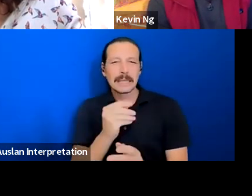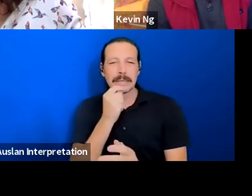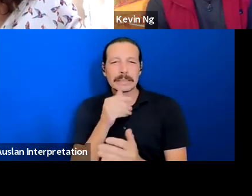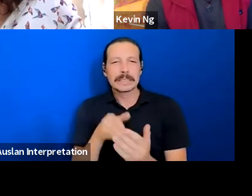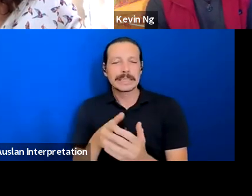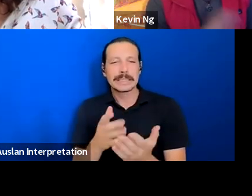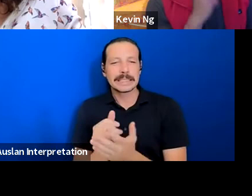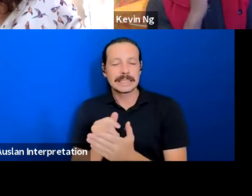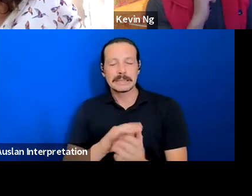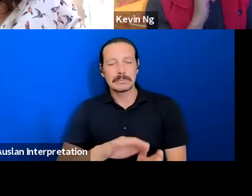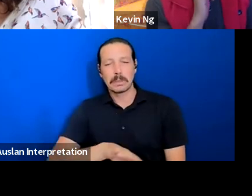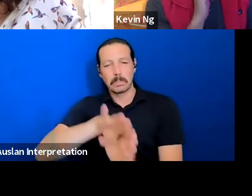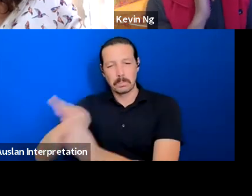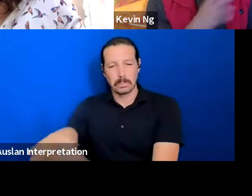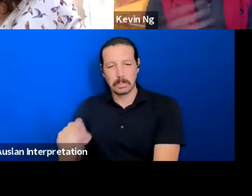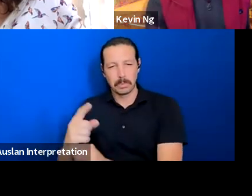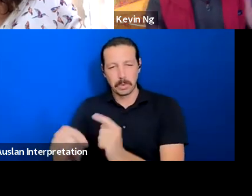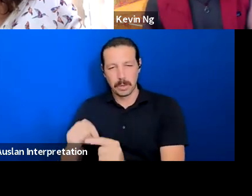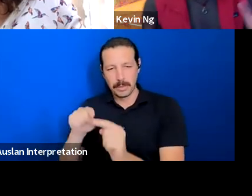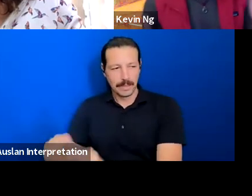not that I can show anyone this system because it's gone now, but